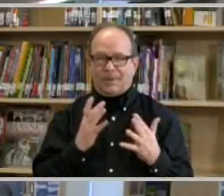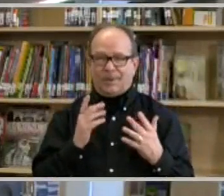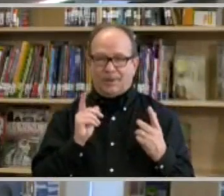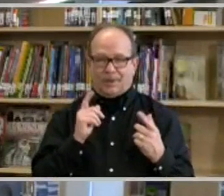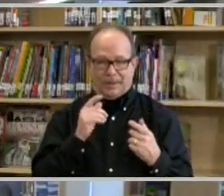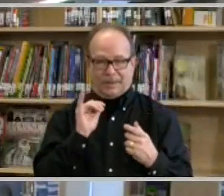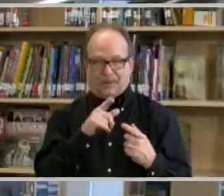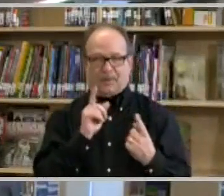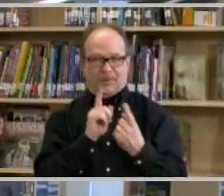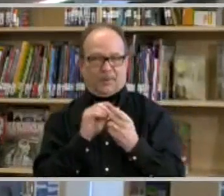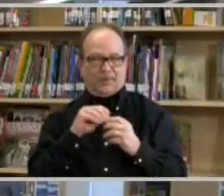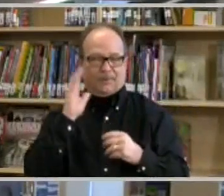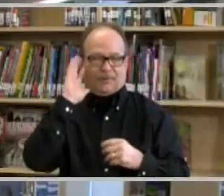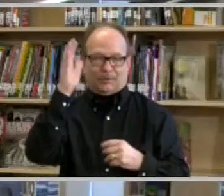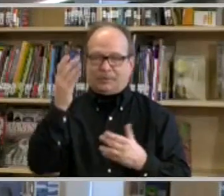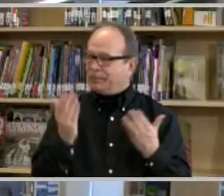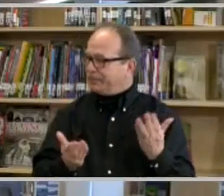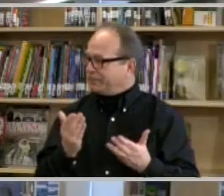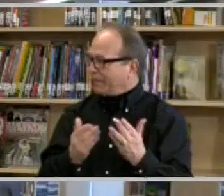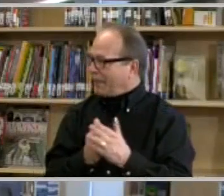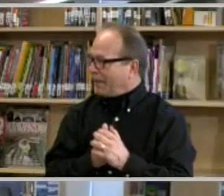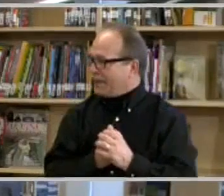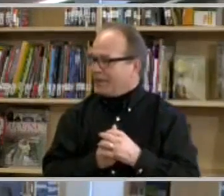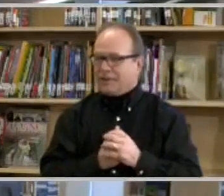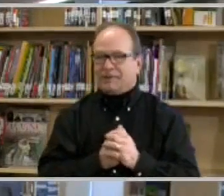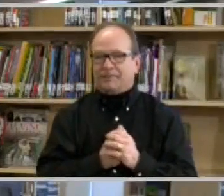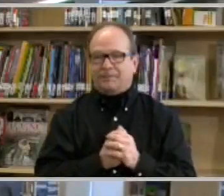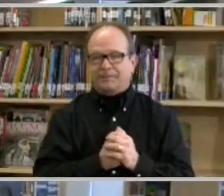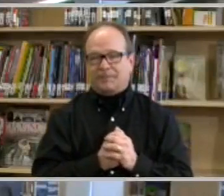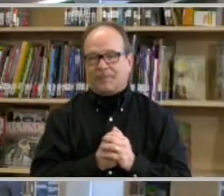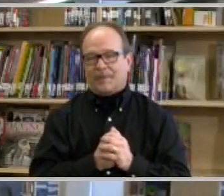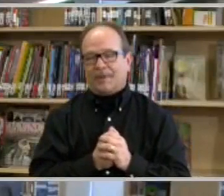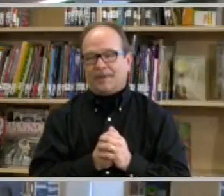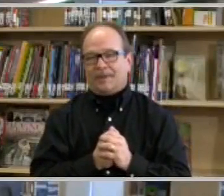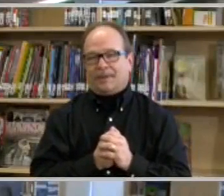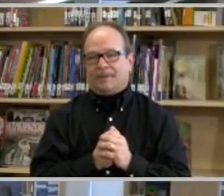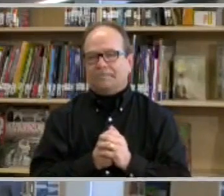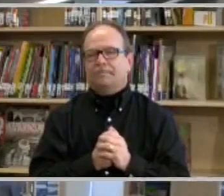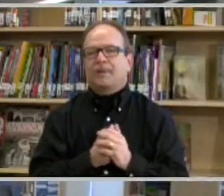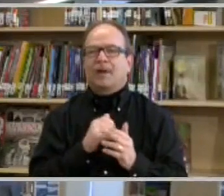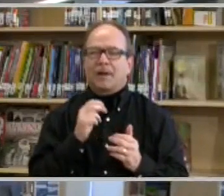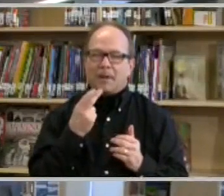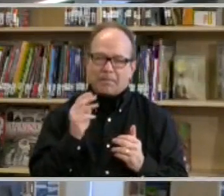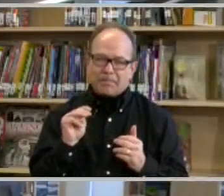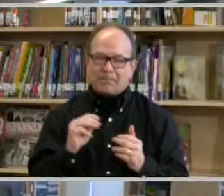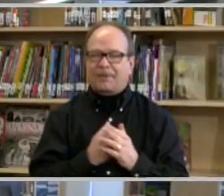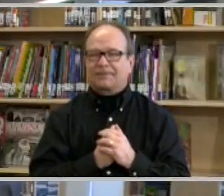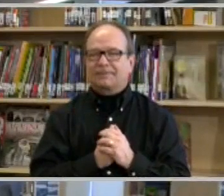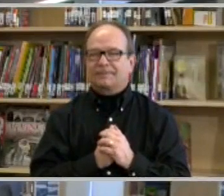YOU HAVEN'T MET HIM, YOU MAY MEET HIM IN THE FUTURE.